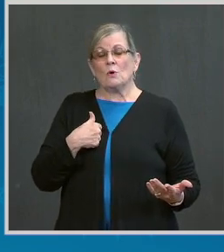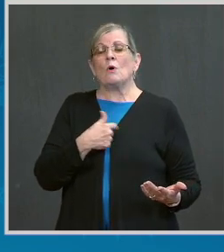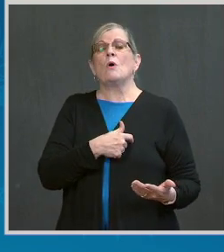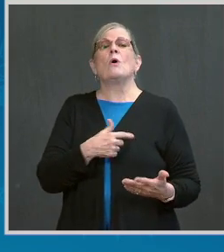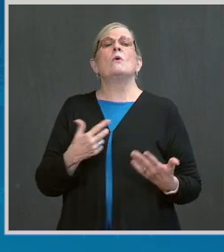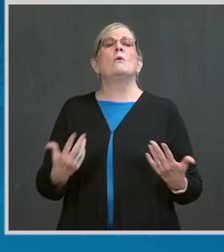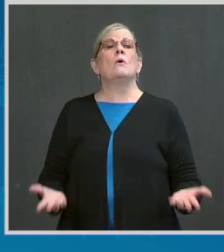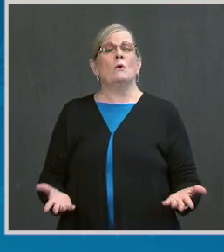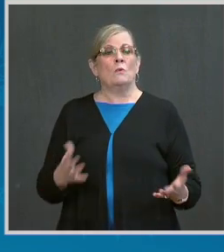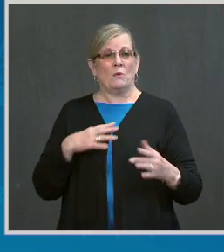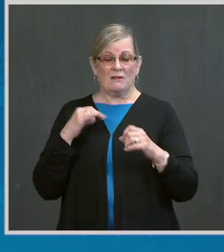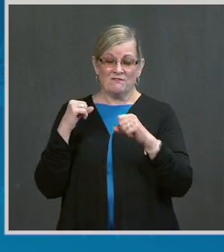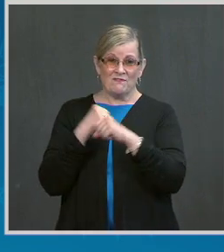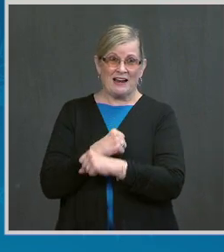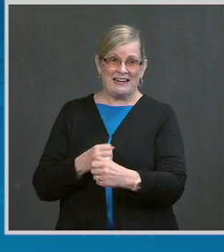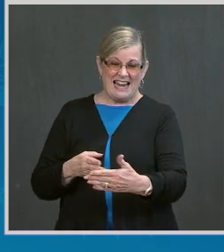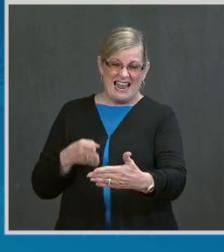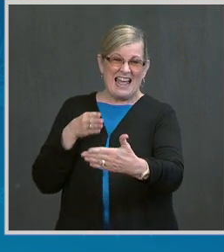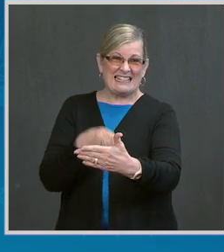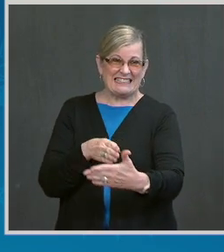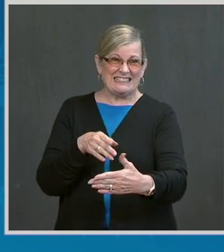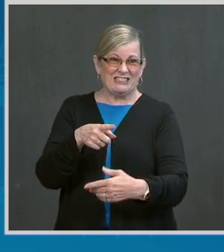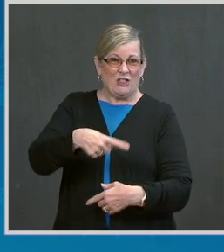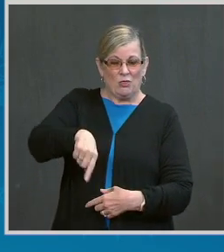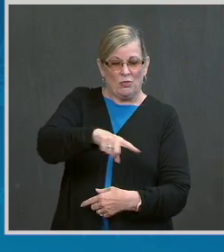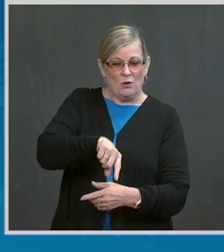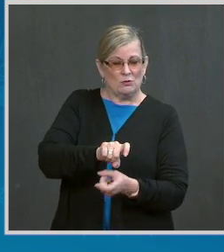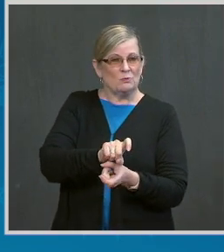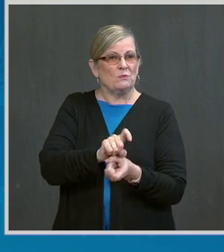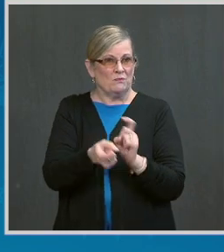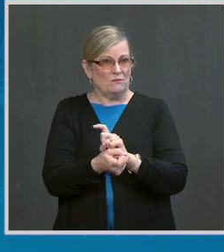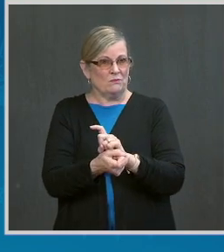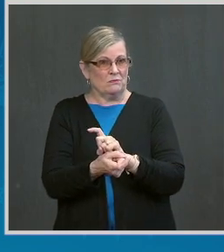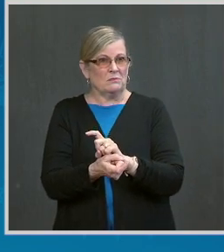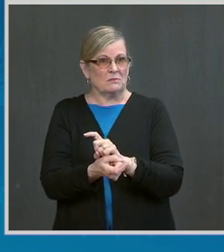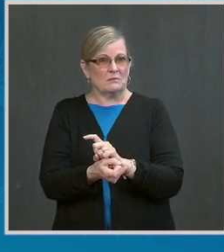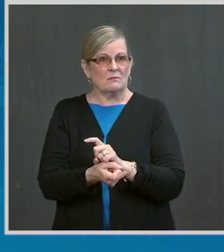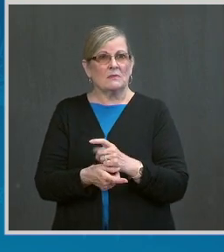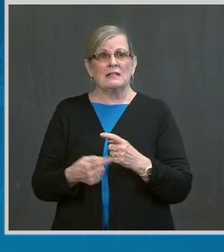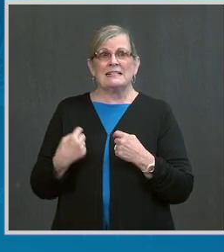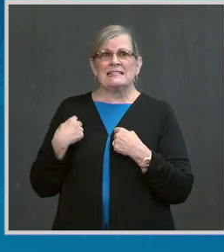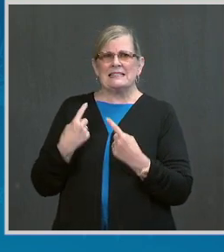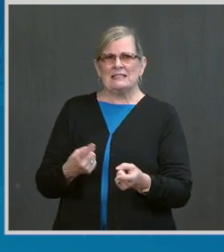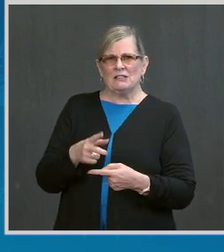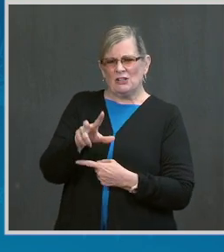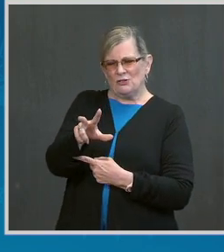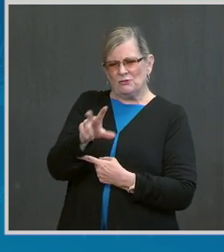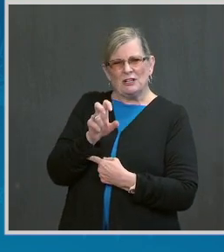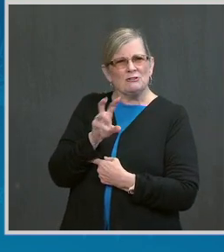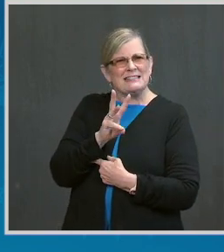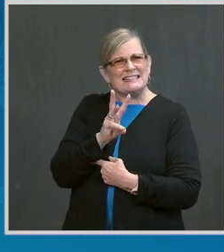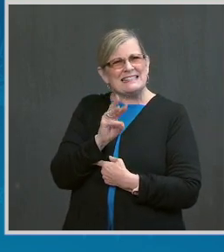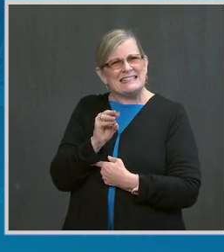Since the start of 2021, more than 3,360 bills to restrict the right to vote have been introduced